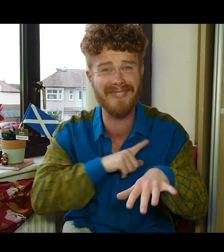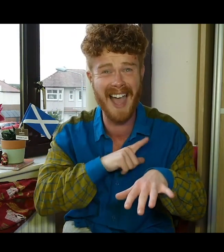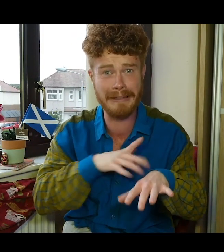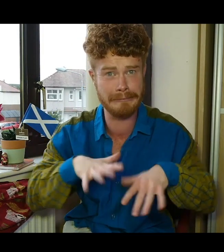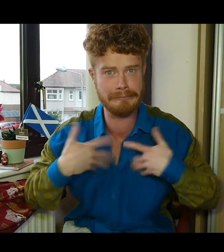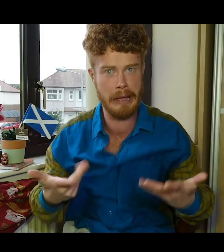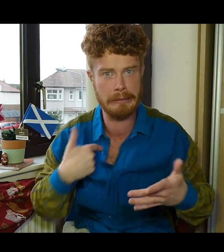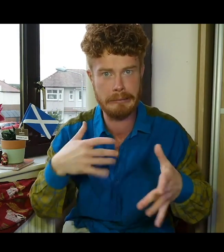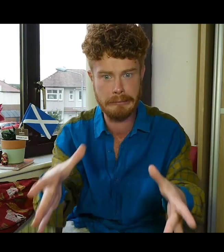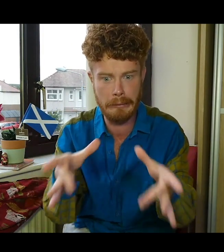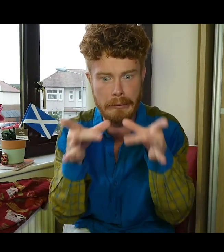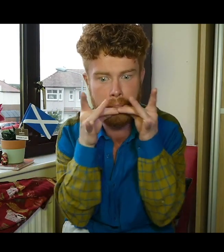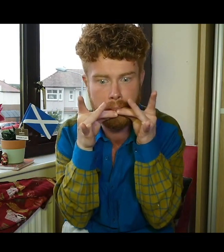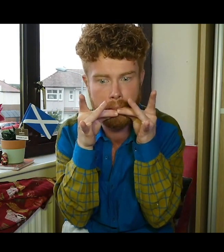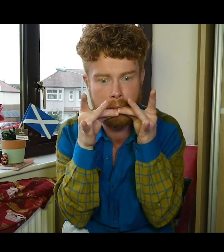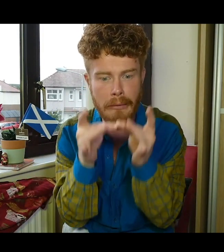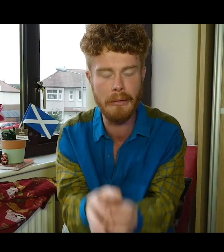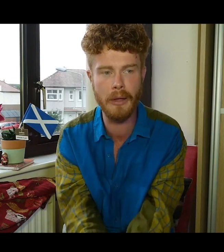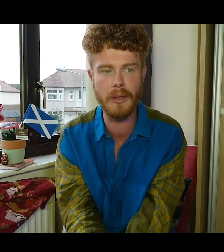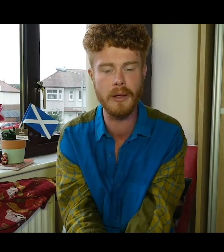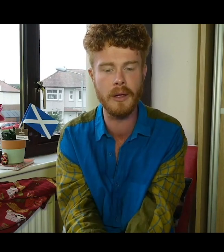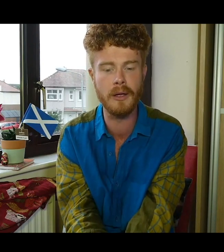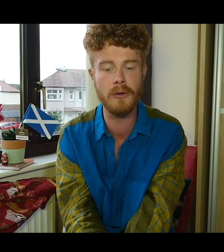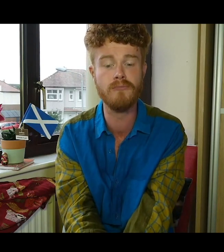and I wouldn't be caught dead kissing my keyboard.